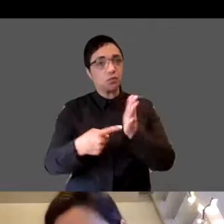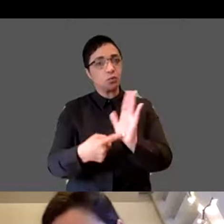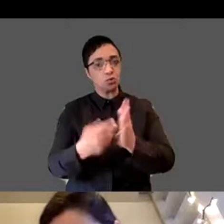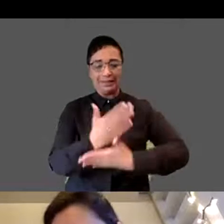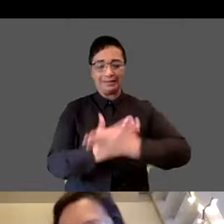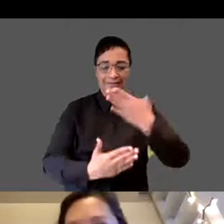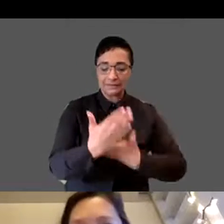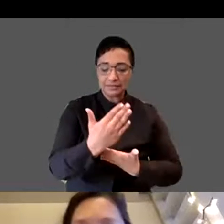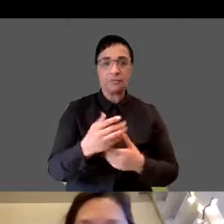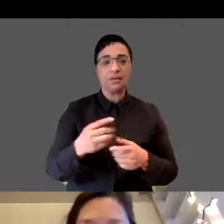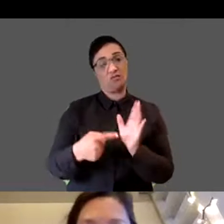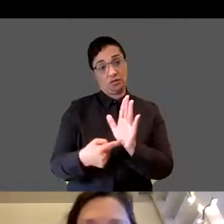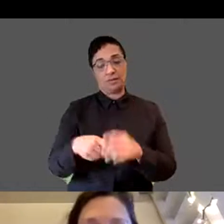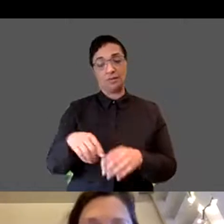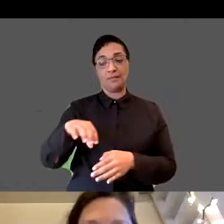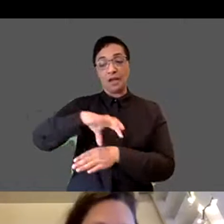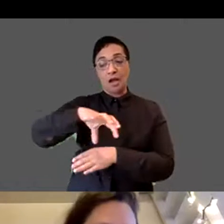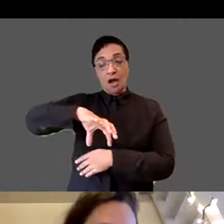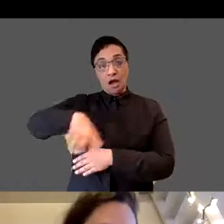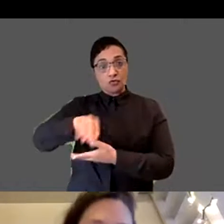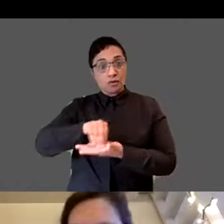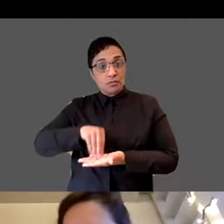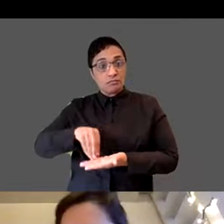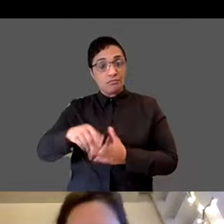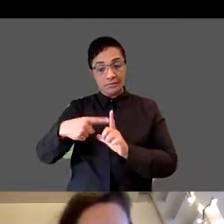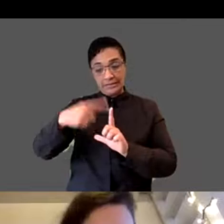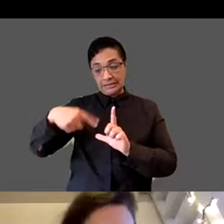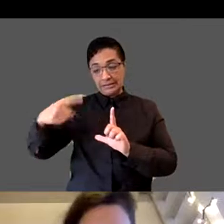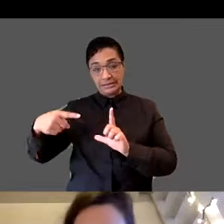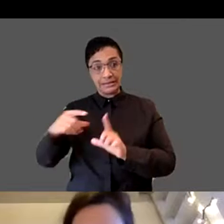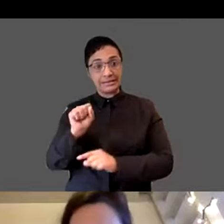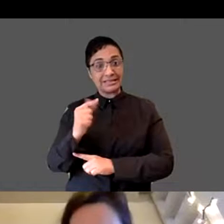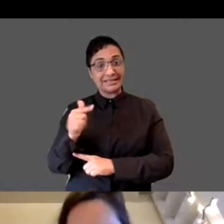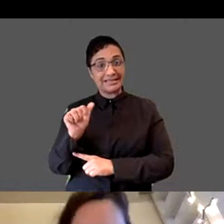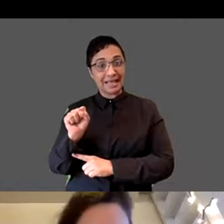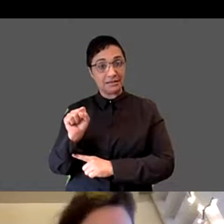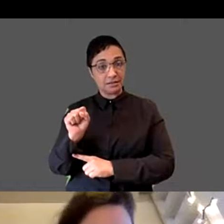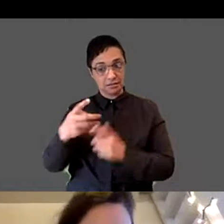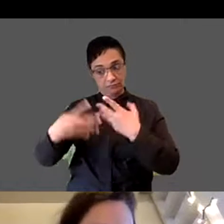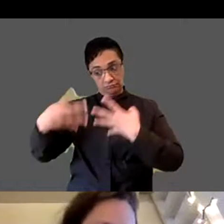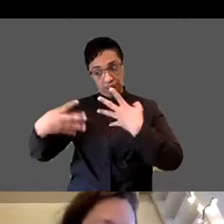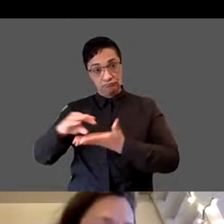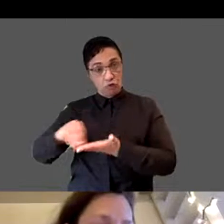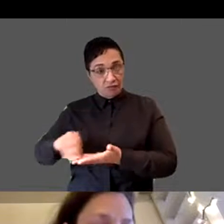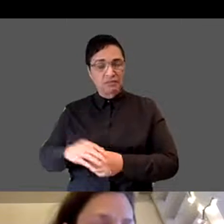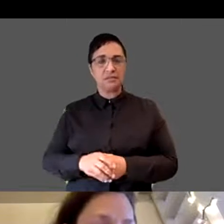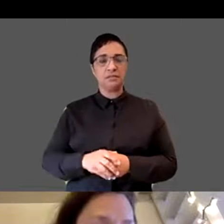office and different organizations, NGOs, organizations, community organizations, and